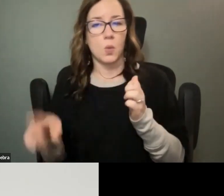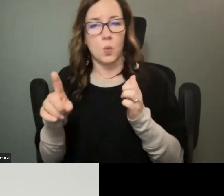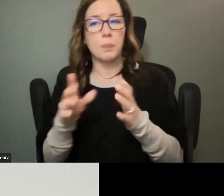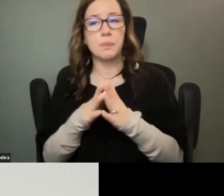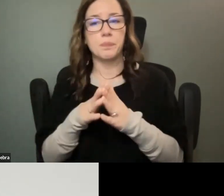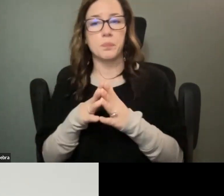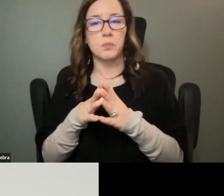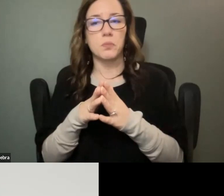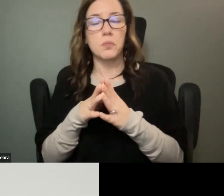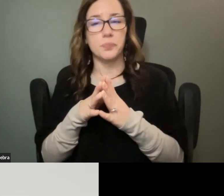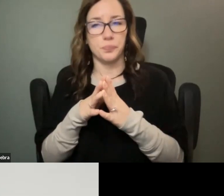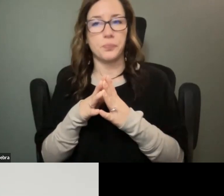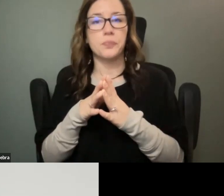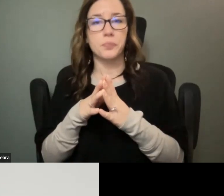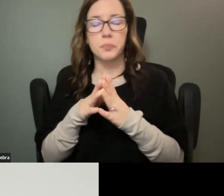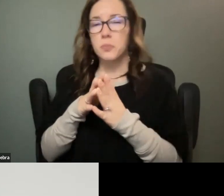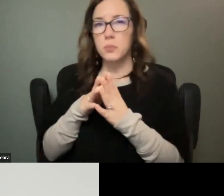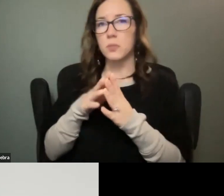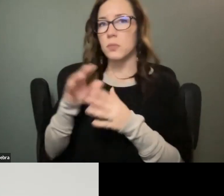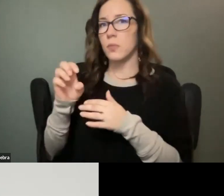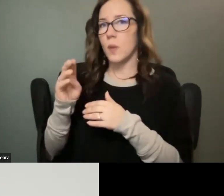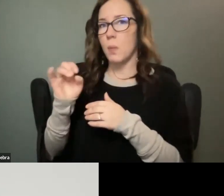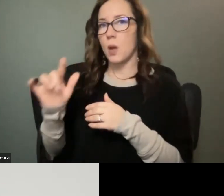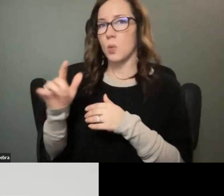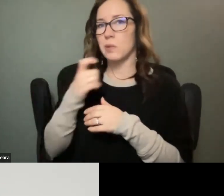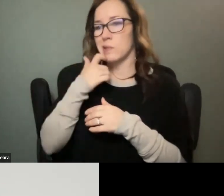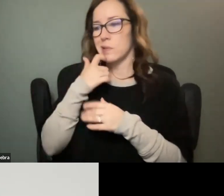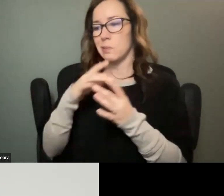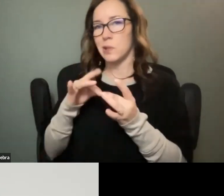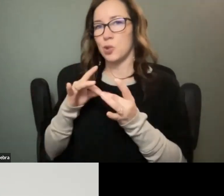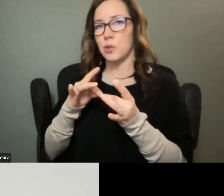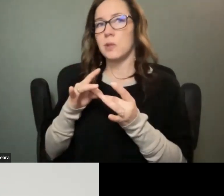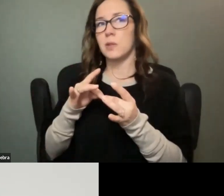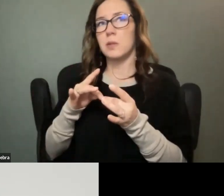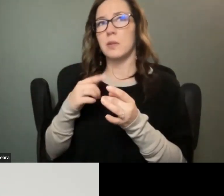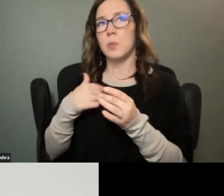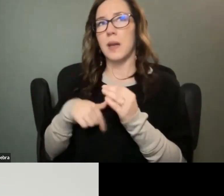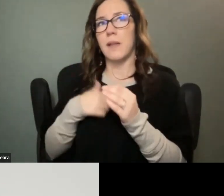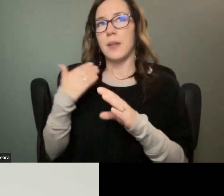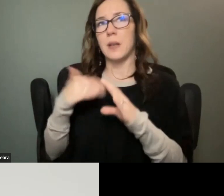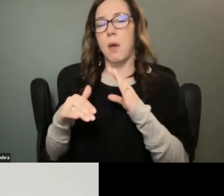like Emmanuel just mentioned